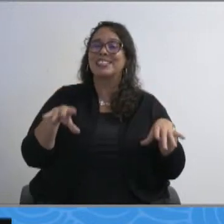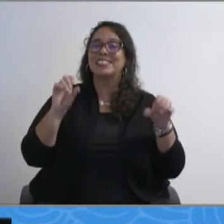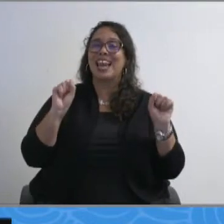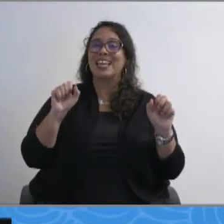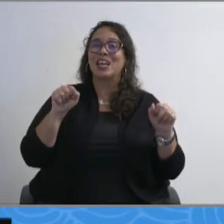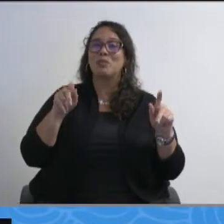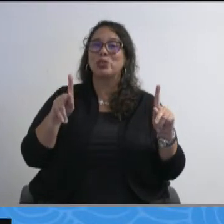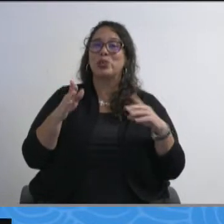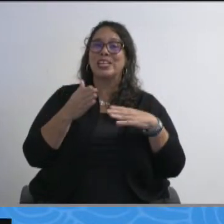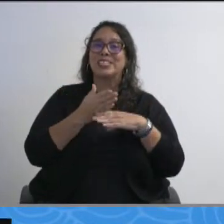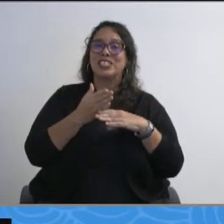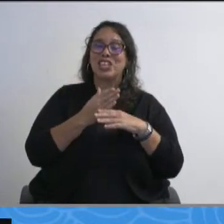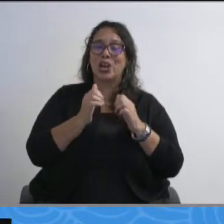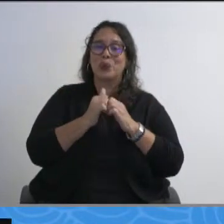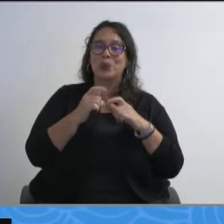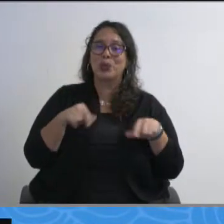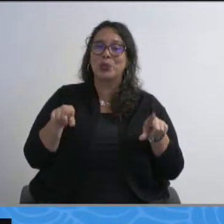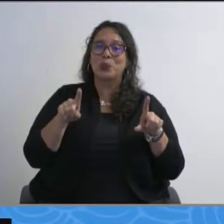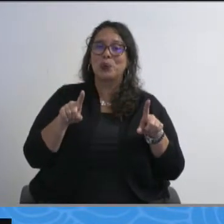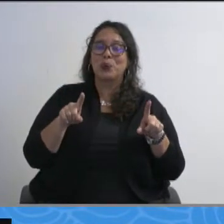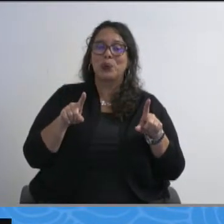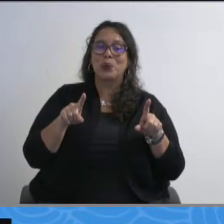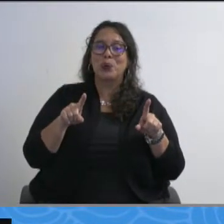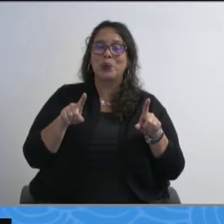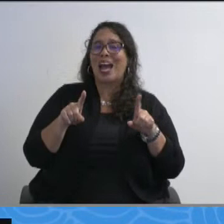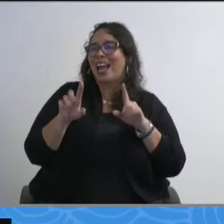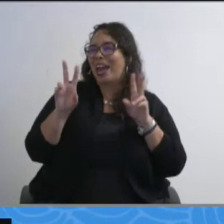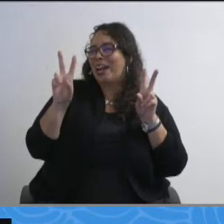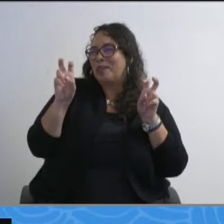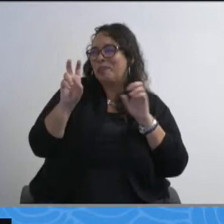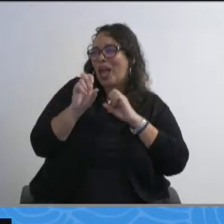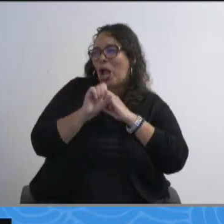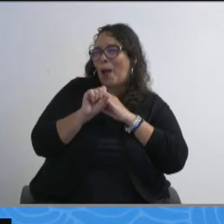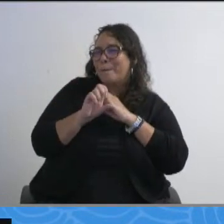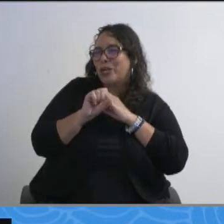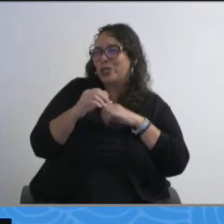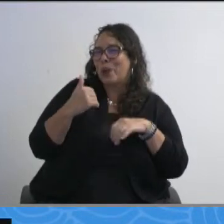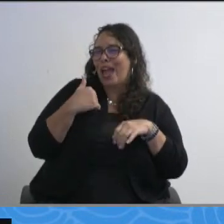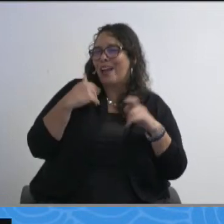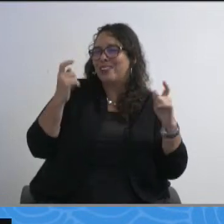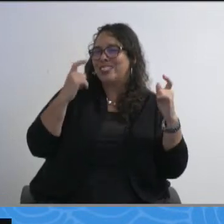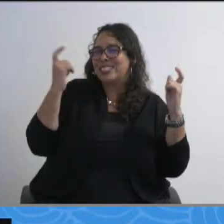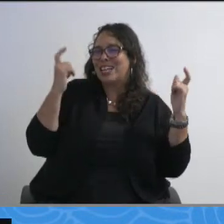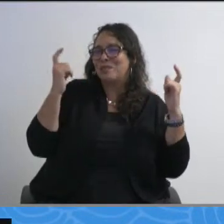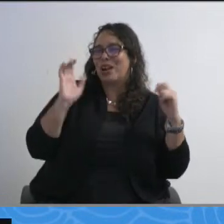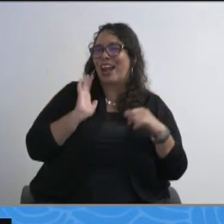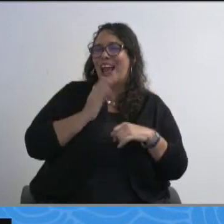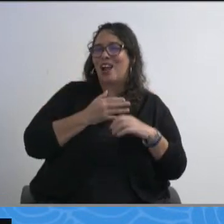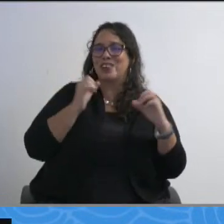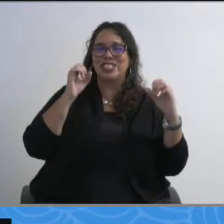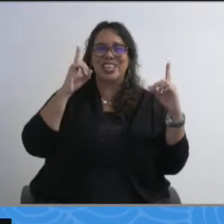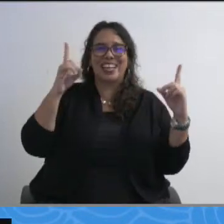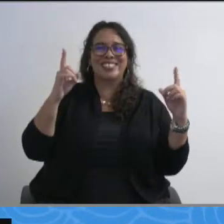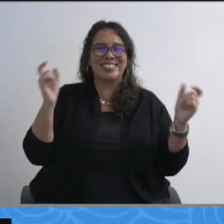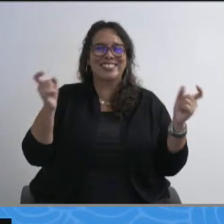to share with you a little commercial that we have to celebrate our education celebration.